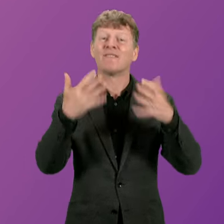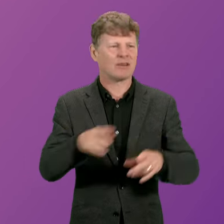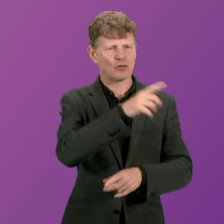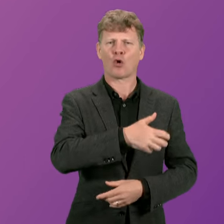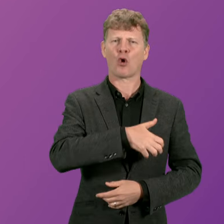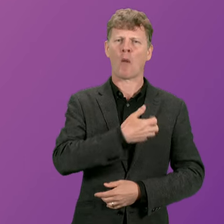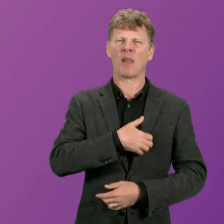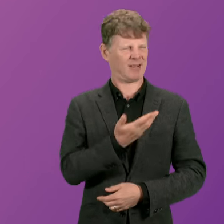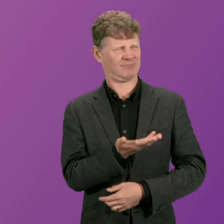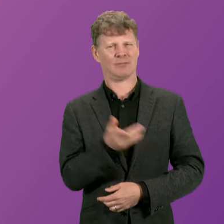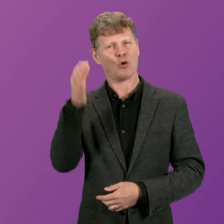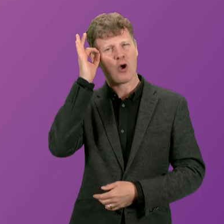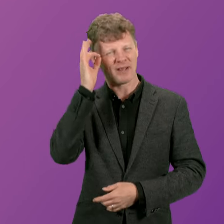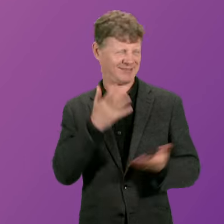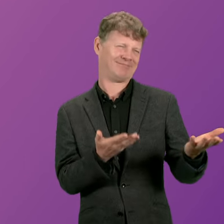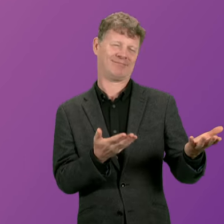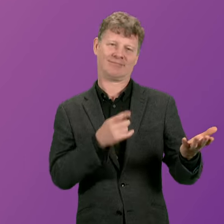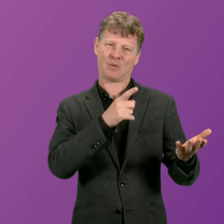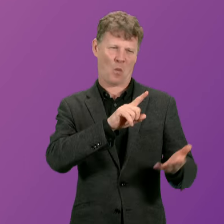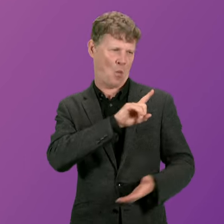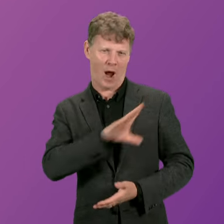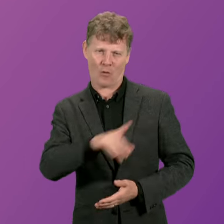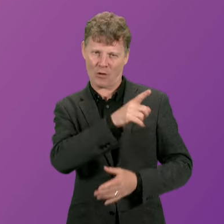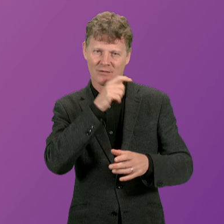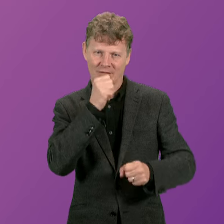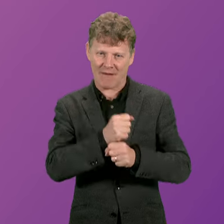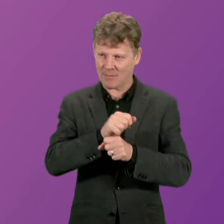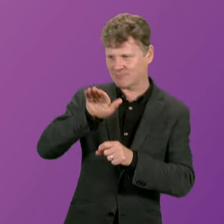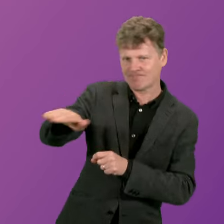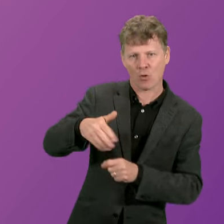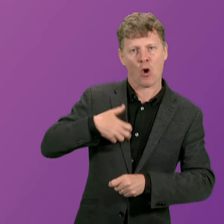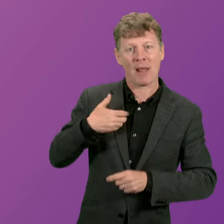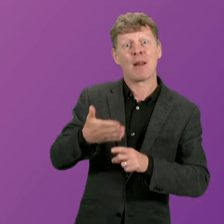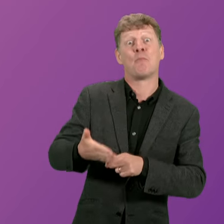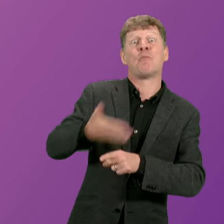Government benches not making those complaints before the process started, rather than after